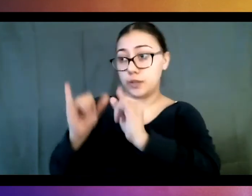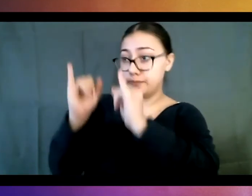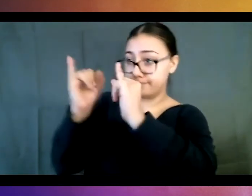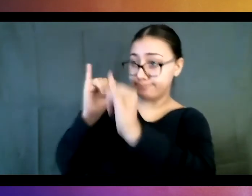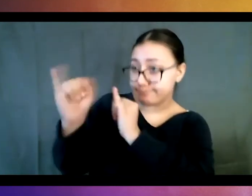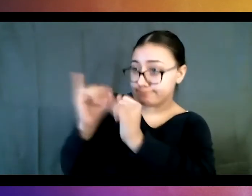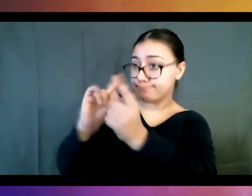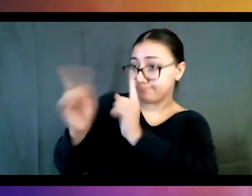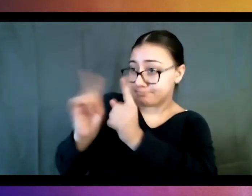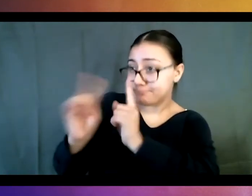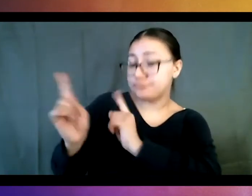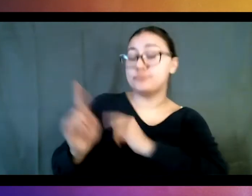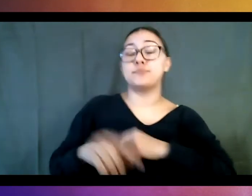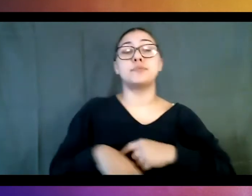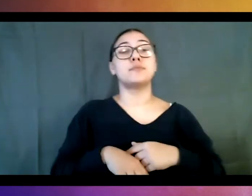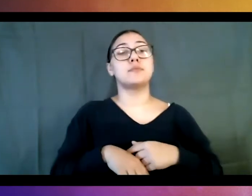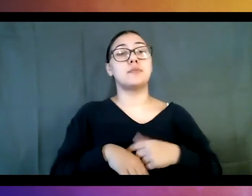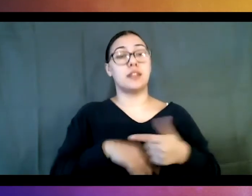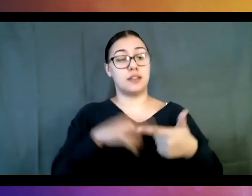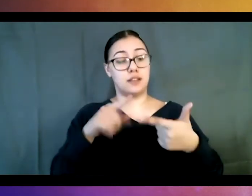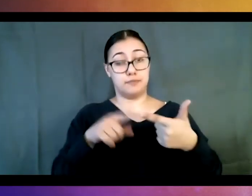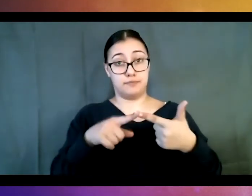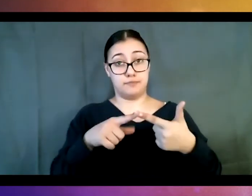is reviewed and signed by the complainant under the penalties